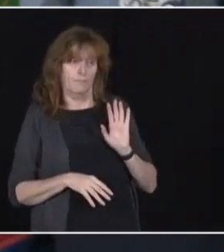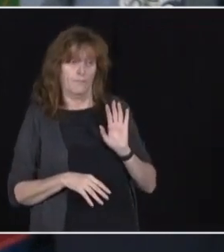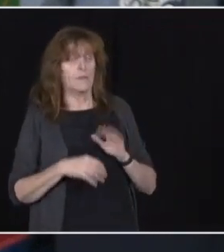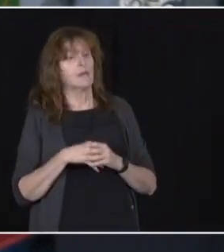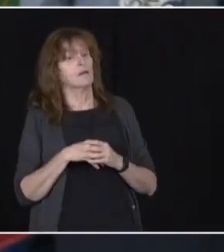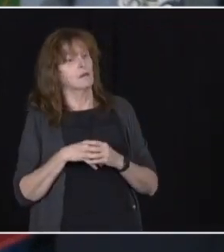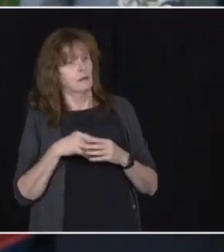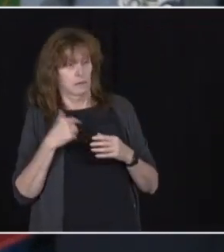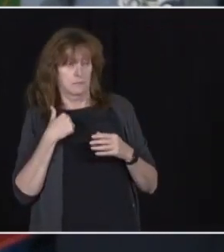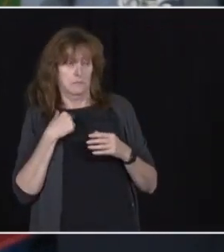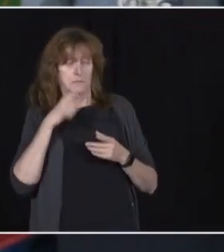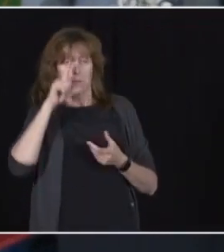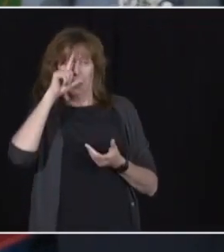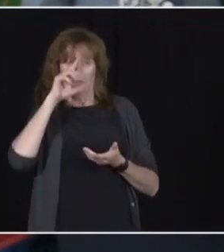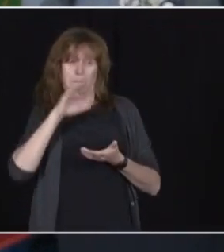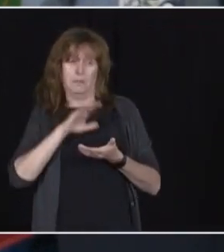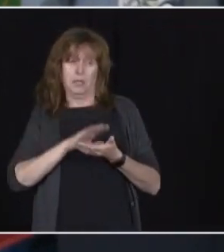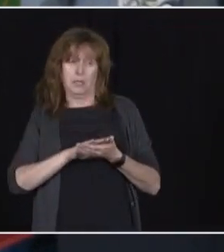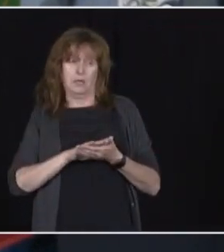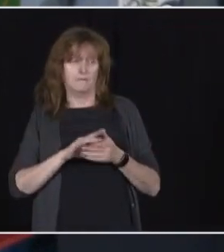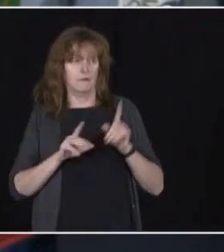out in Alberta there